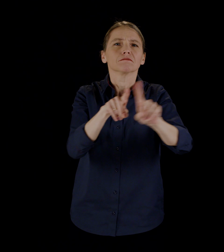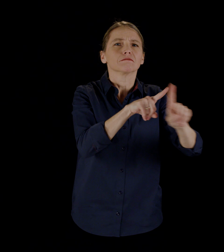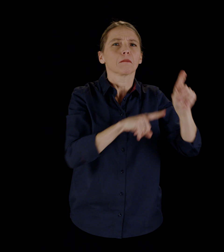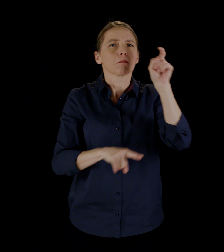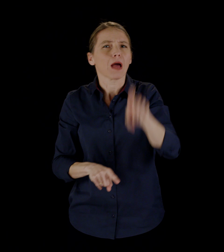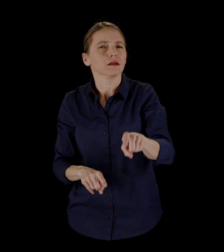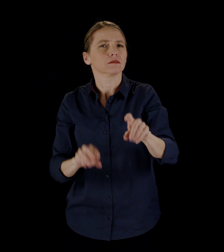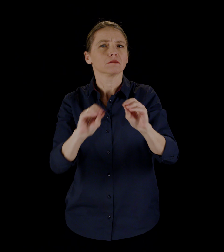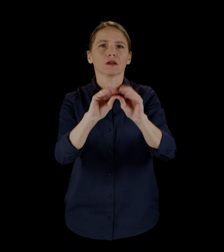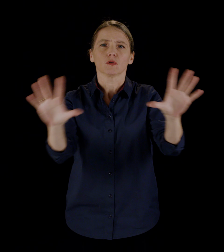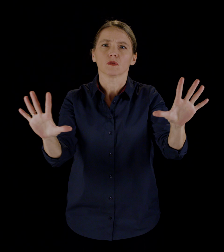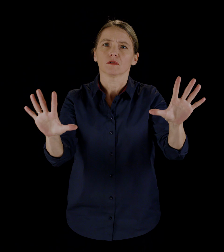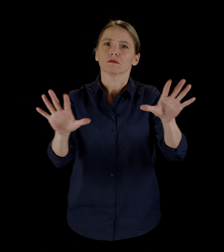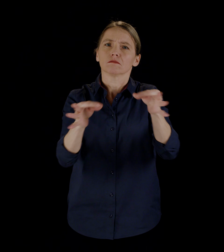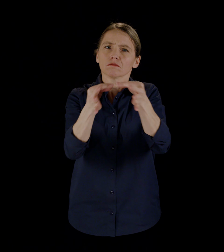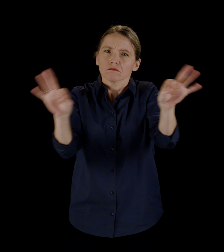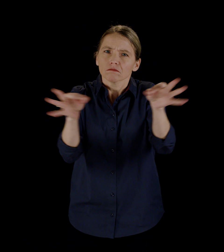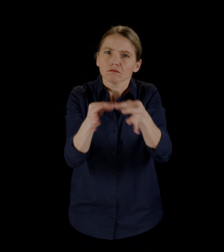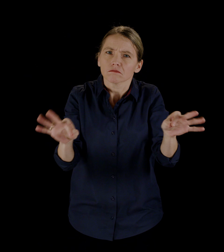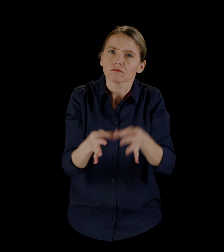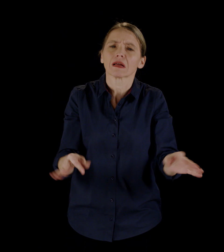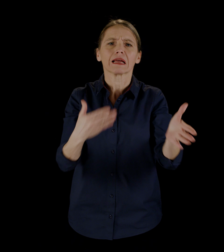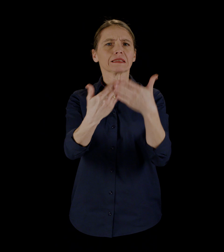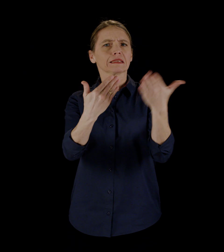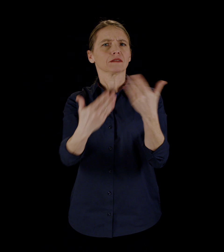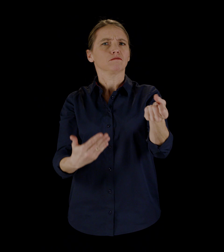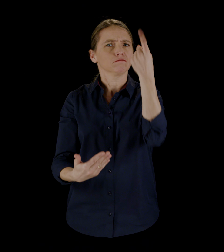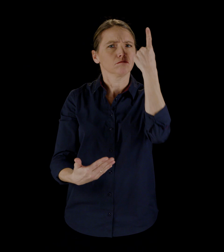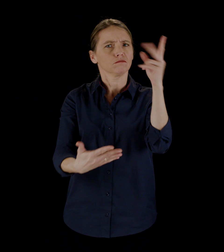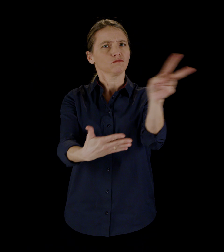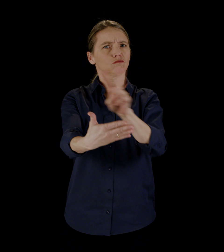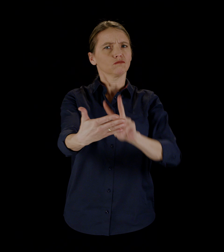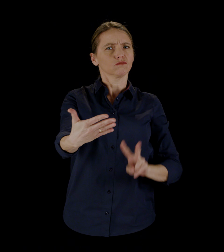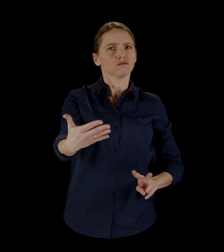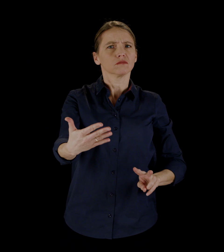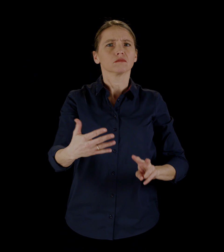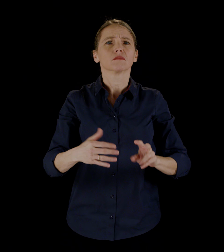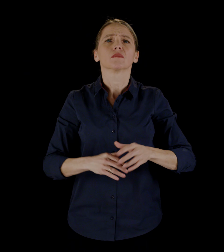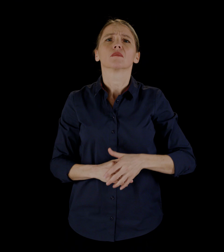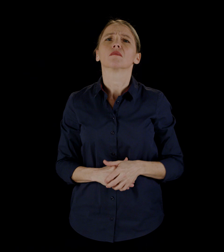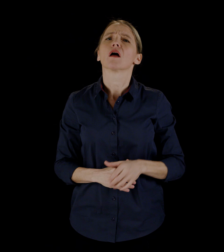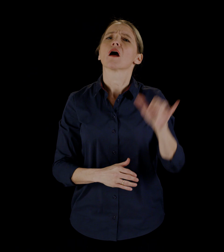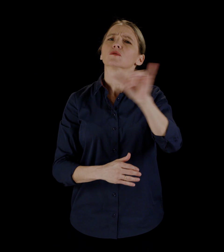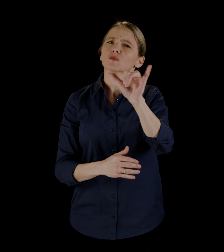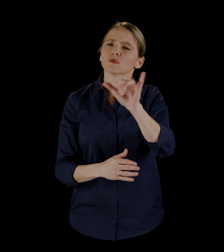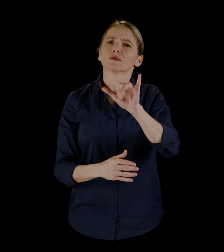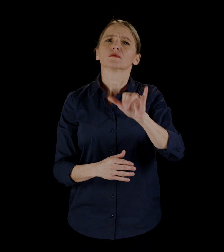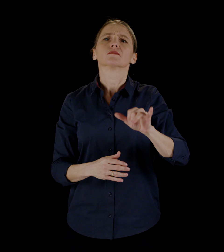Accessible formats must be responsive to each customer’s accessibility needs and may include,